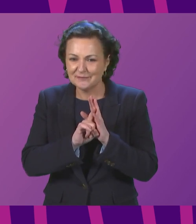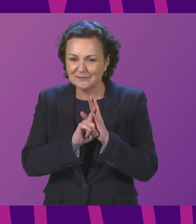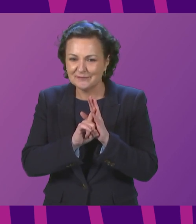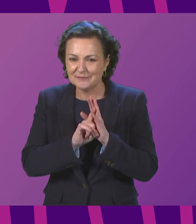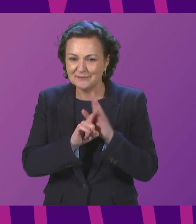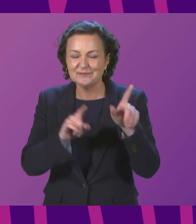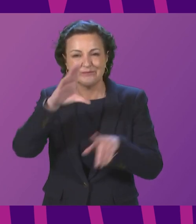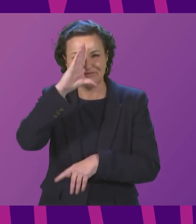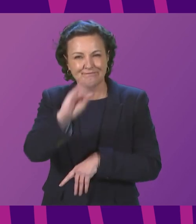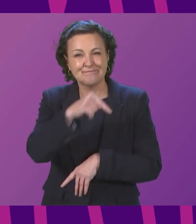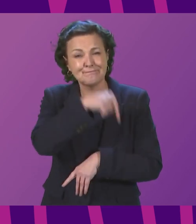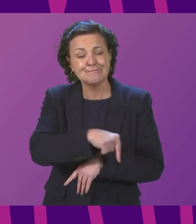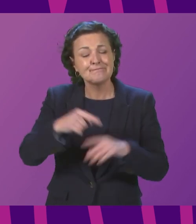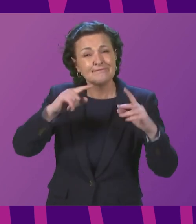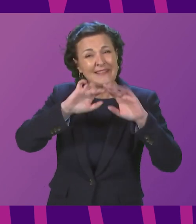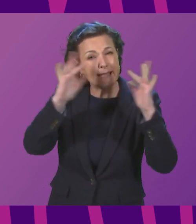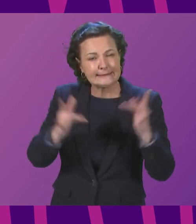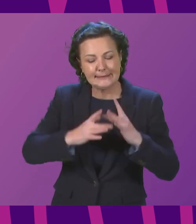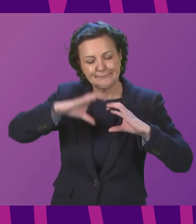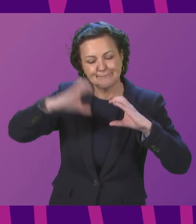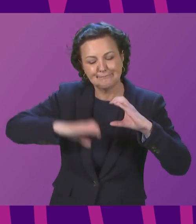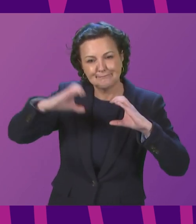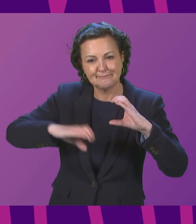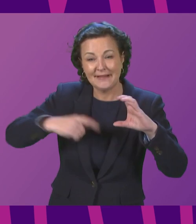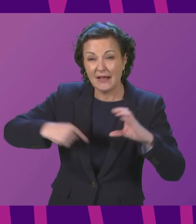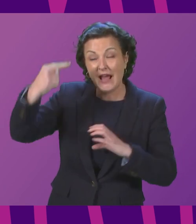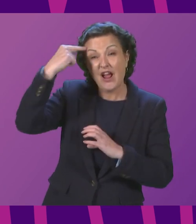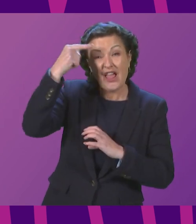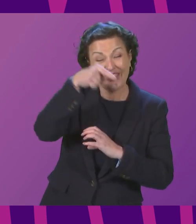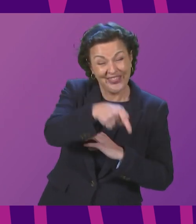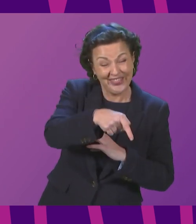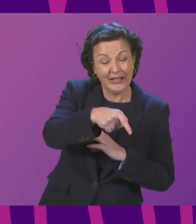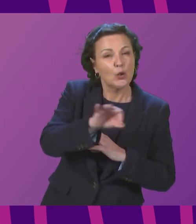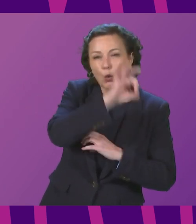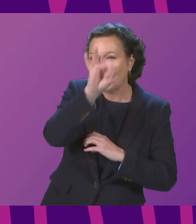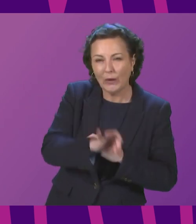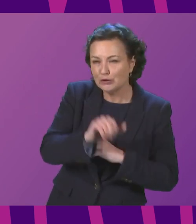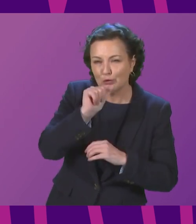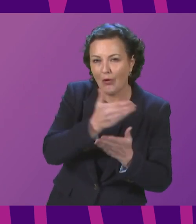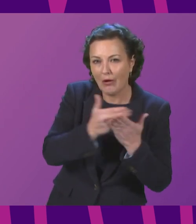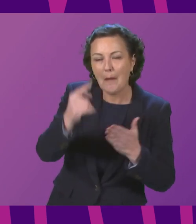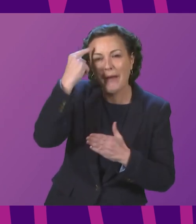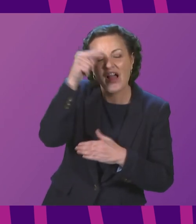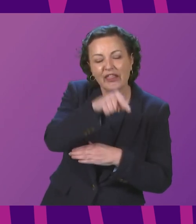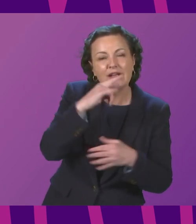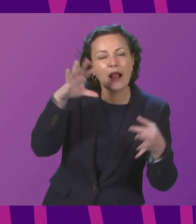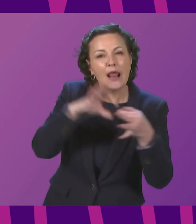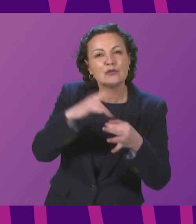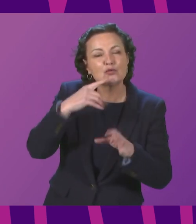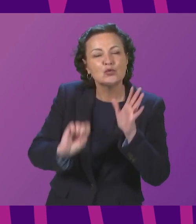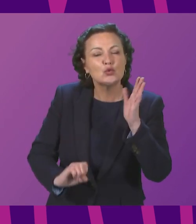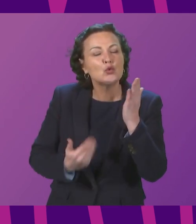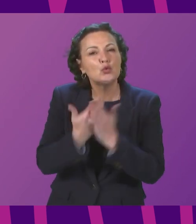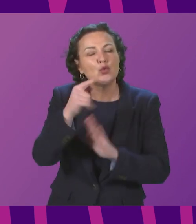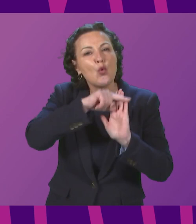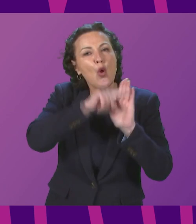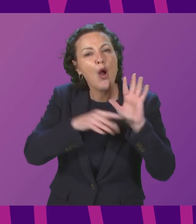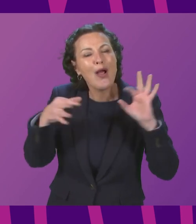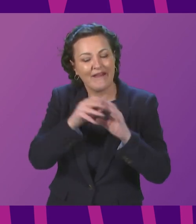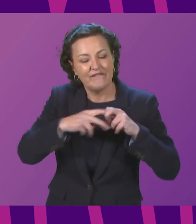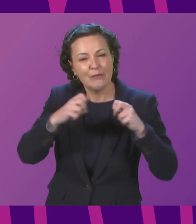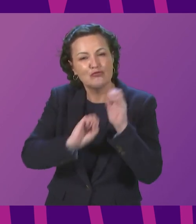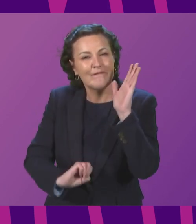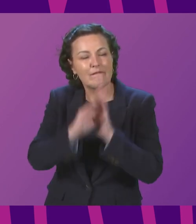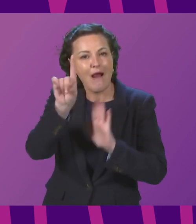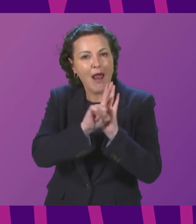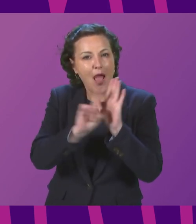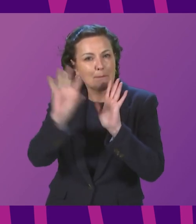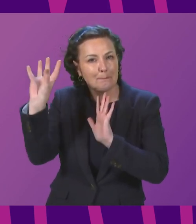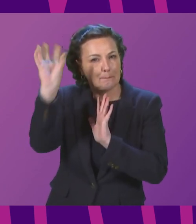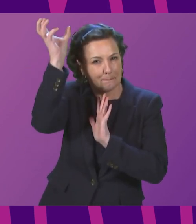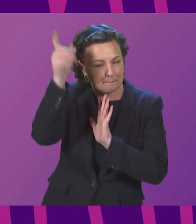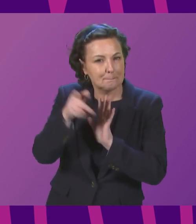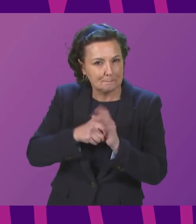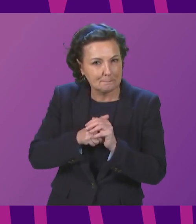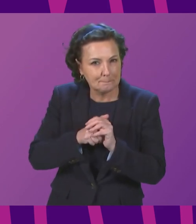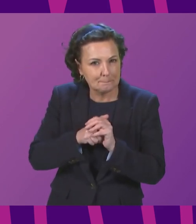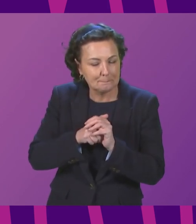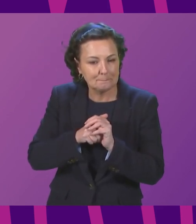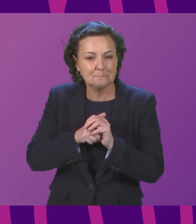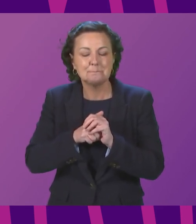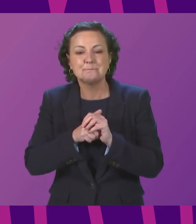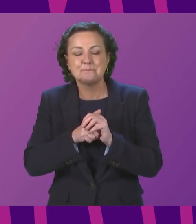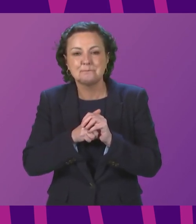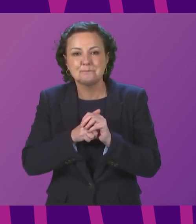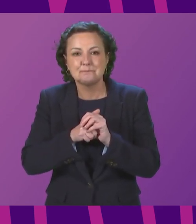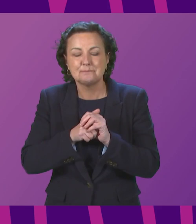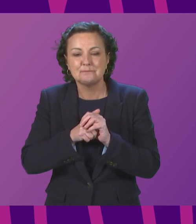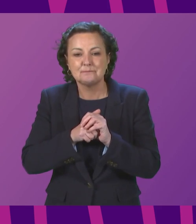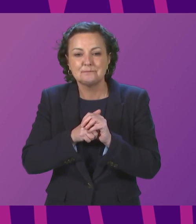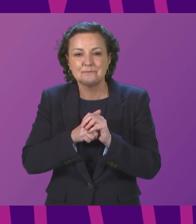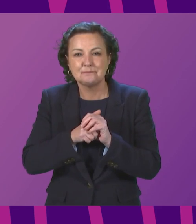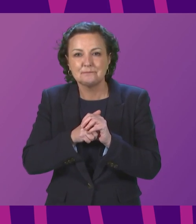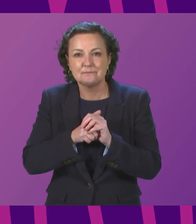might not be able to enter another home at this time?